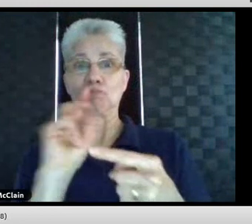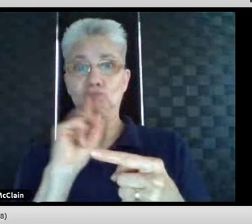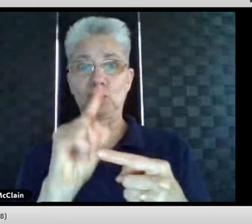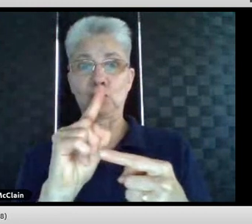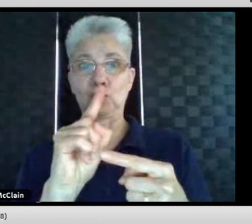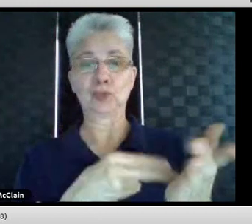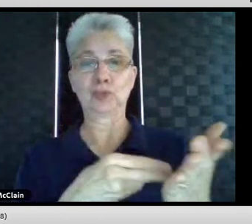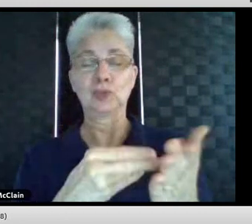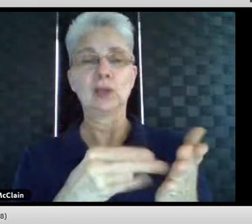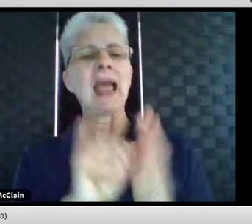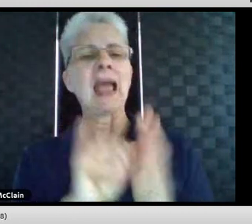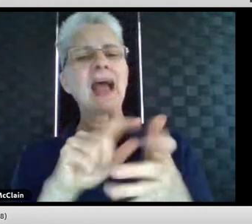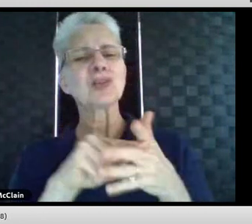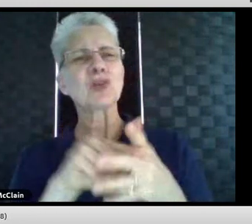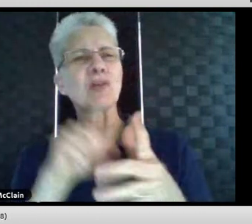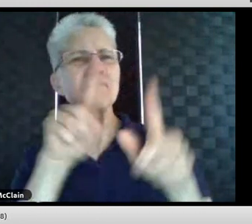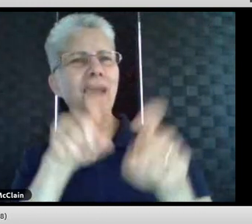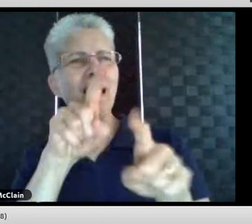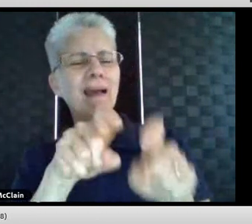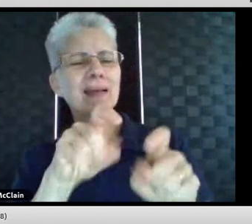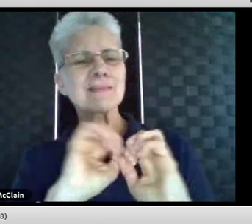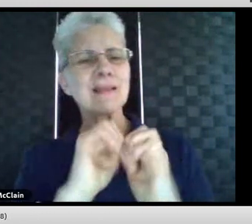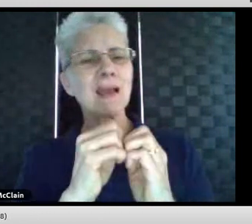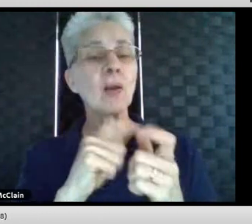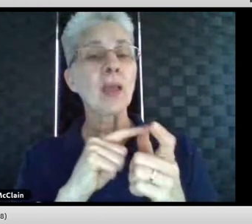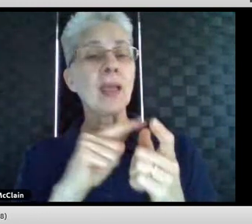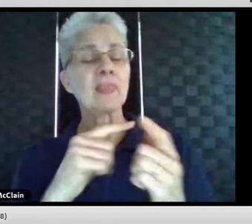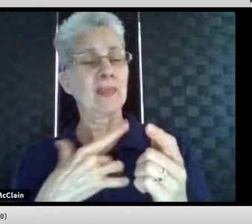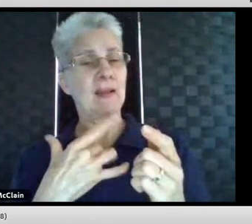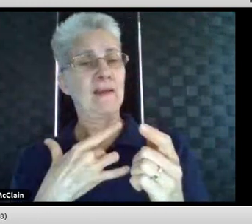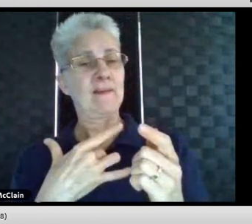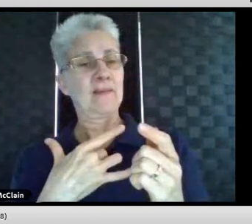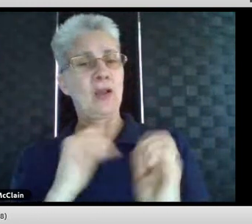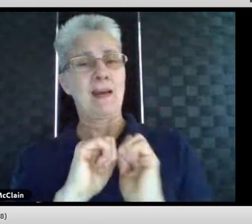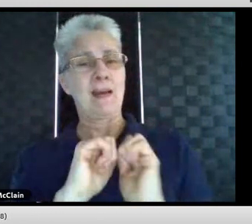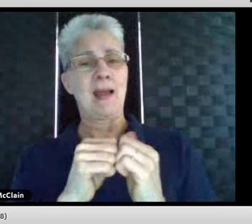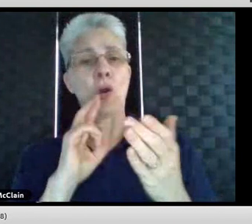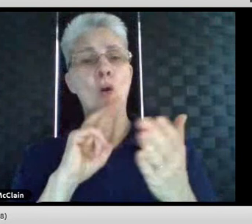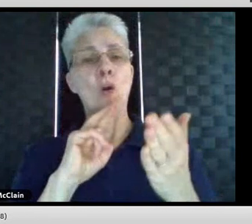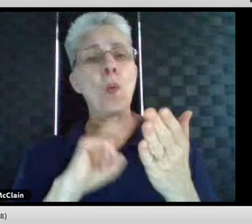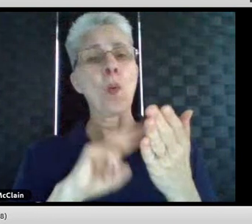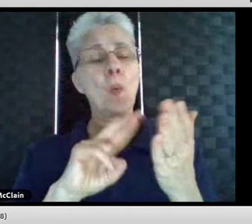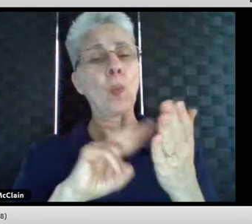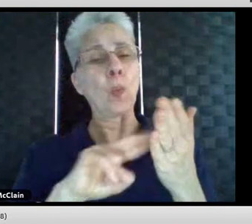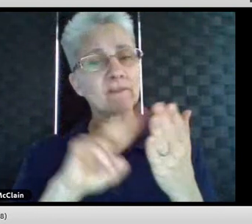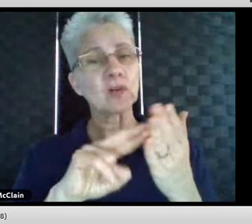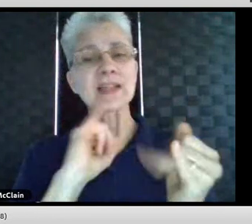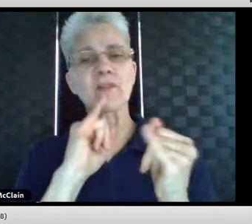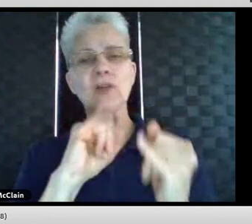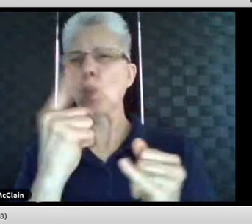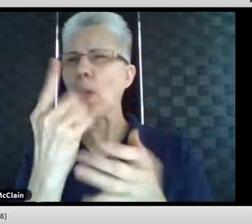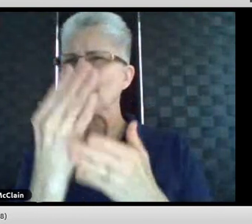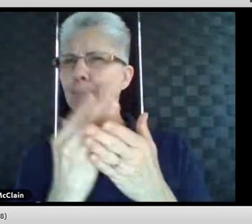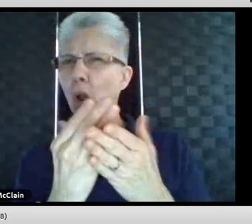How do you start to ask questions? And then I feel how the reference interview is only one part of the interaction.